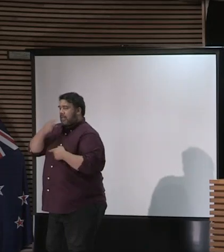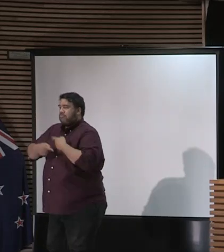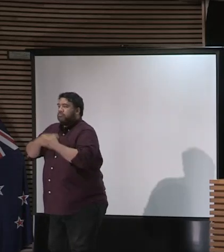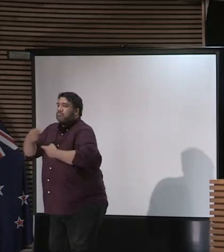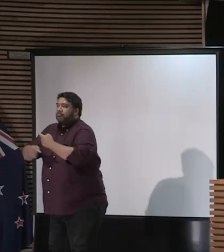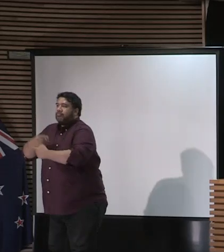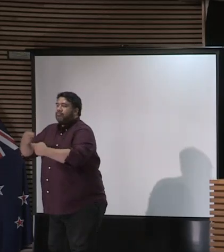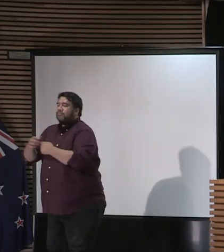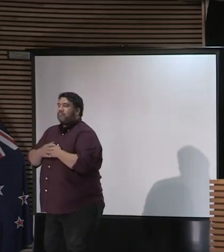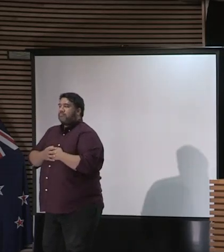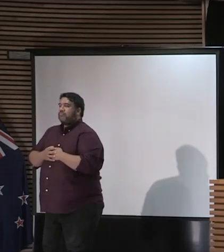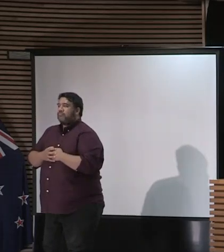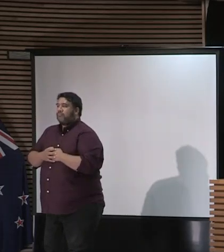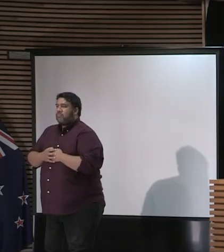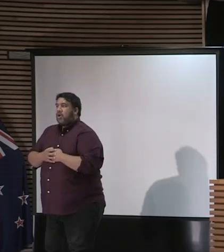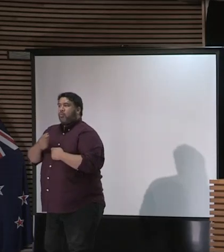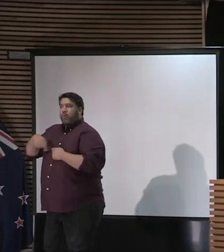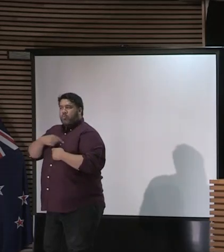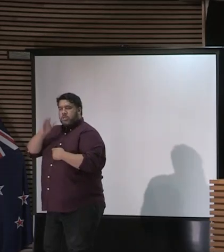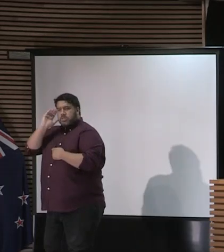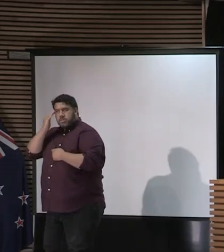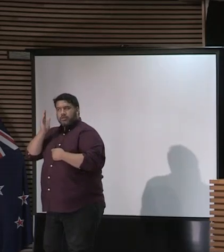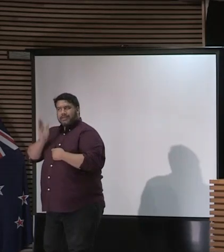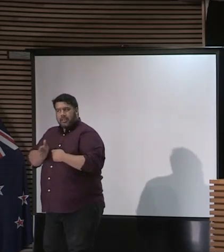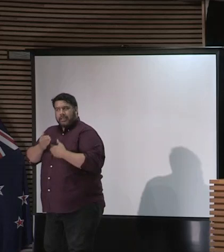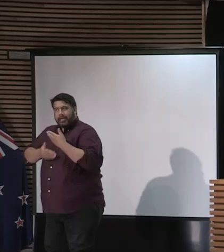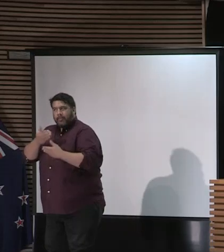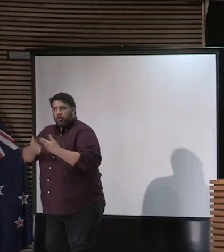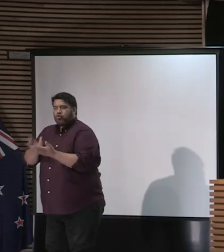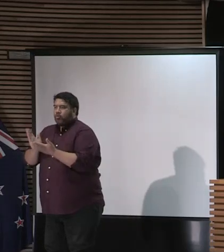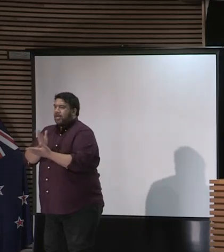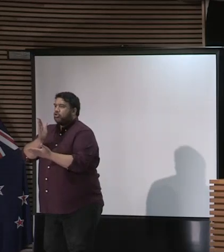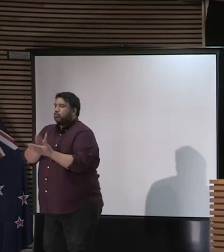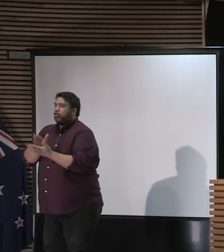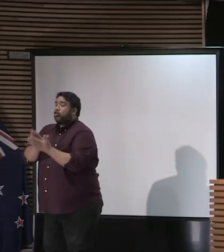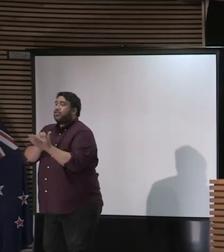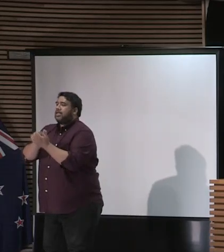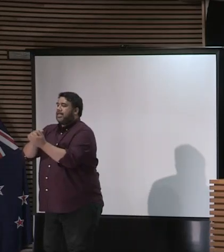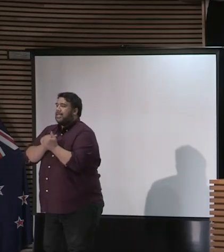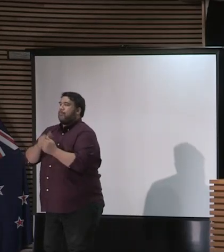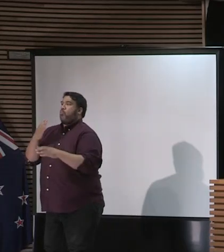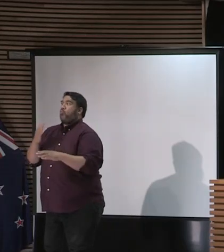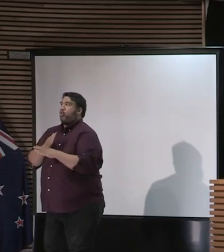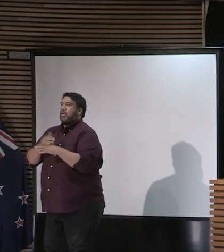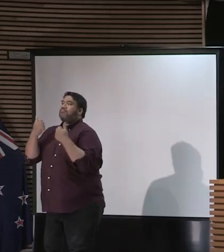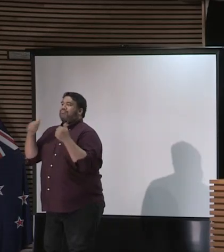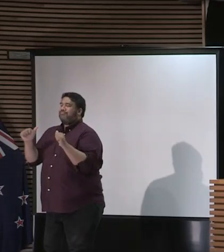of lockdown, by working hard and being adaptable. We will deliver our employment efforts